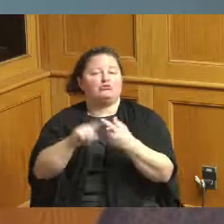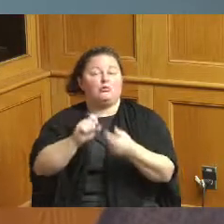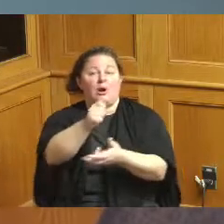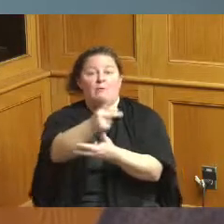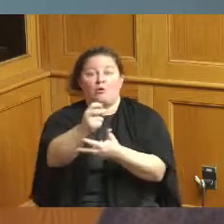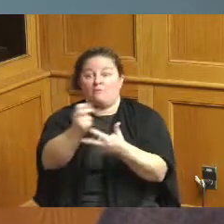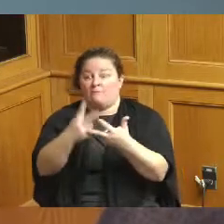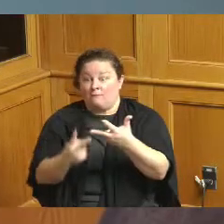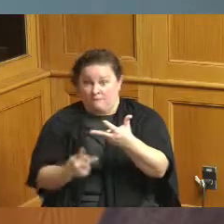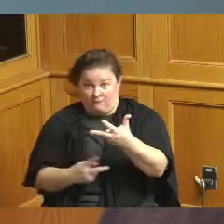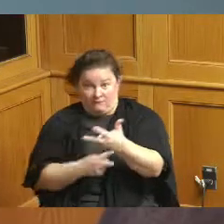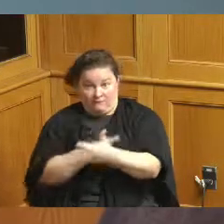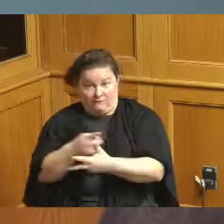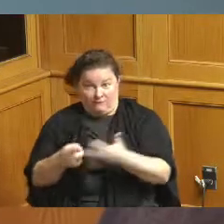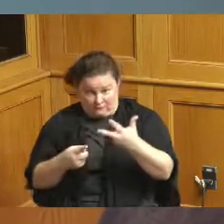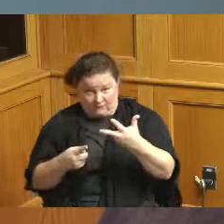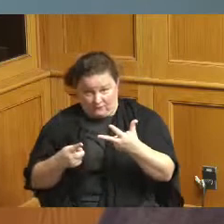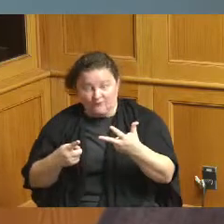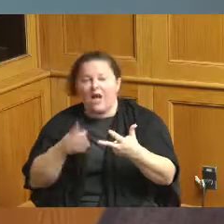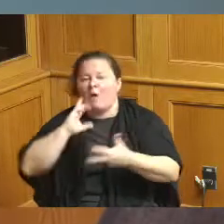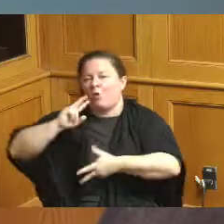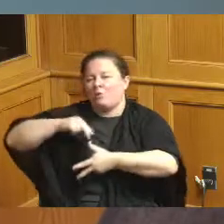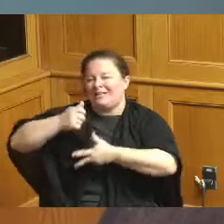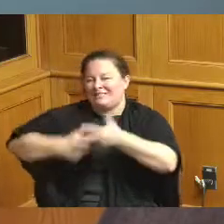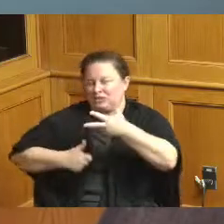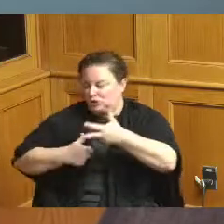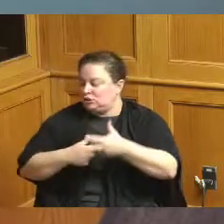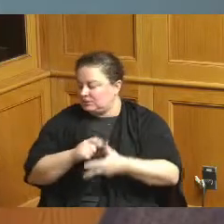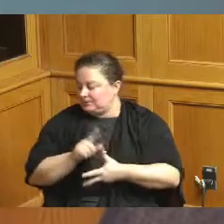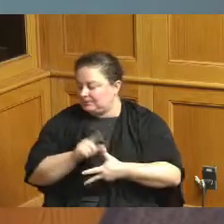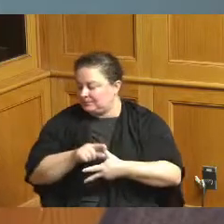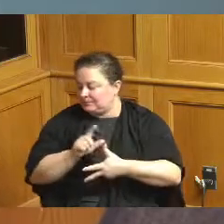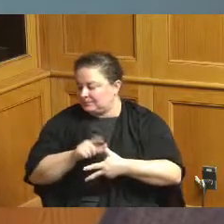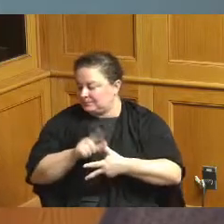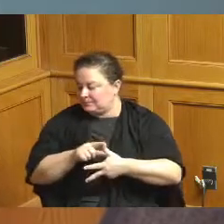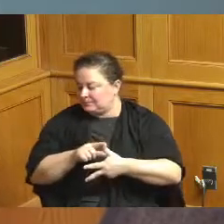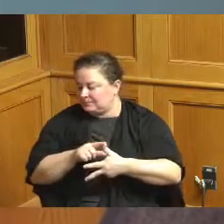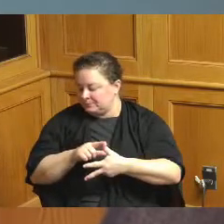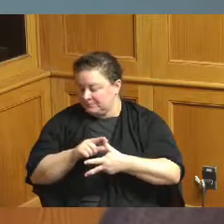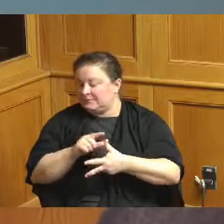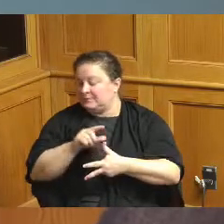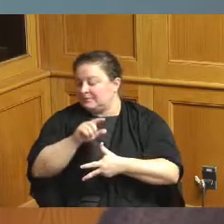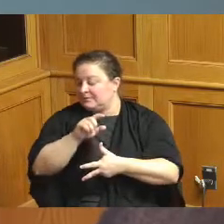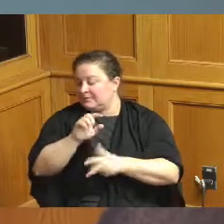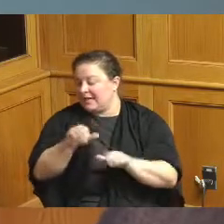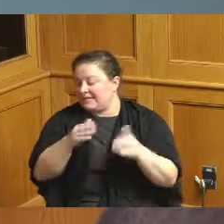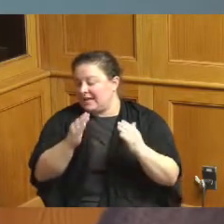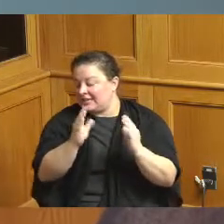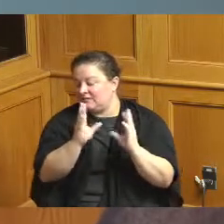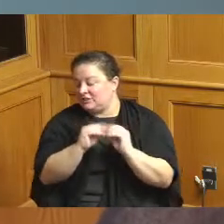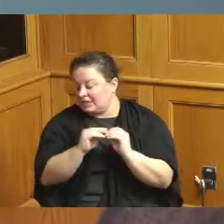executive sessions I'll read each one item three is executive session pursuant to Ohio Revised Code